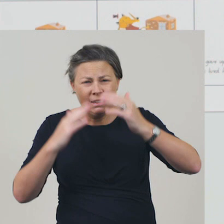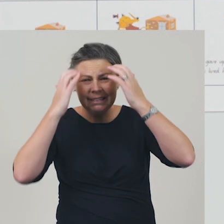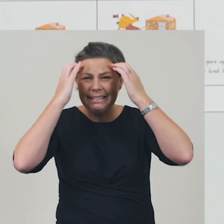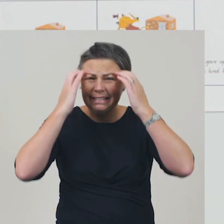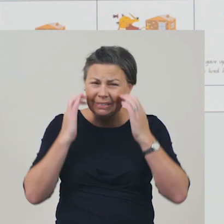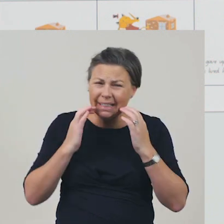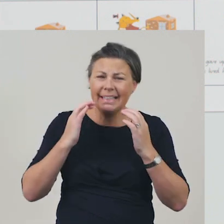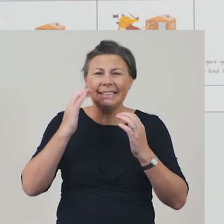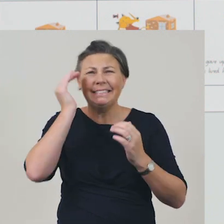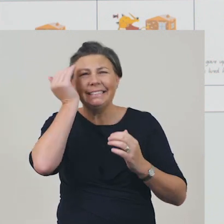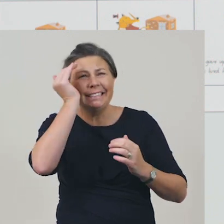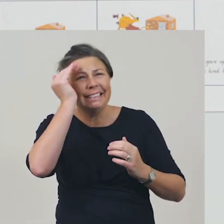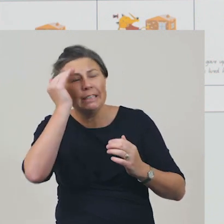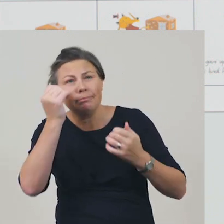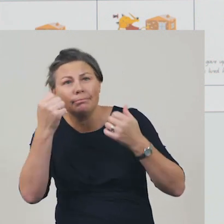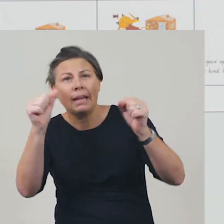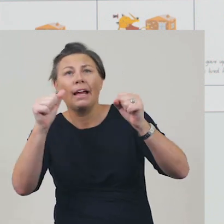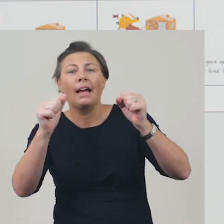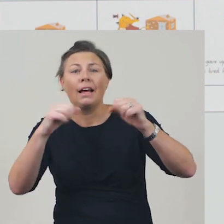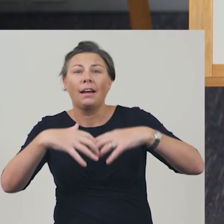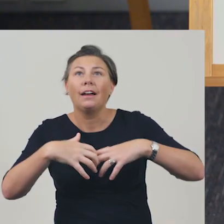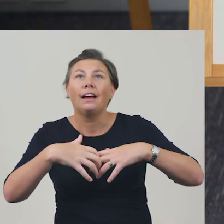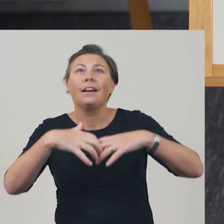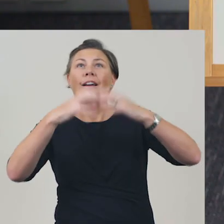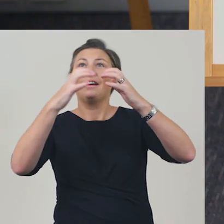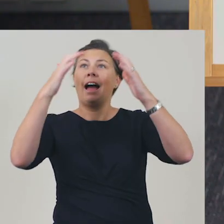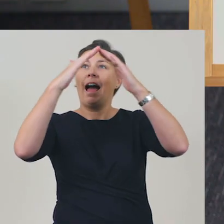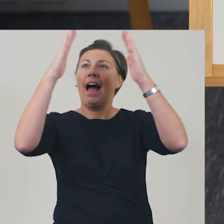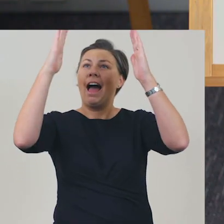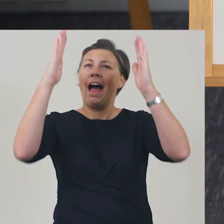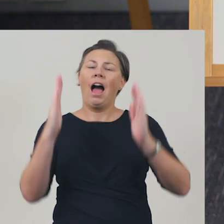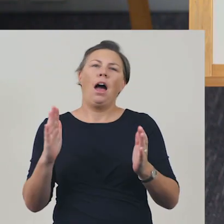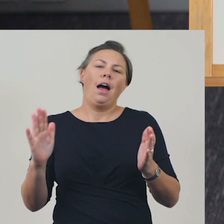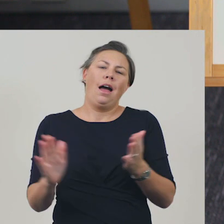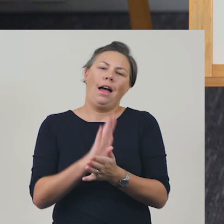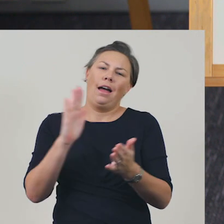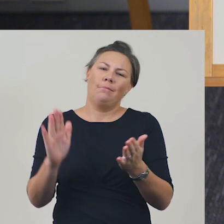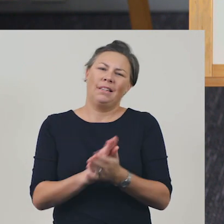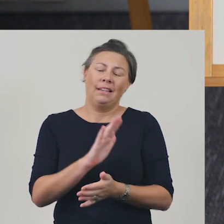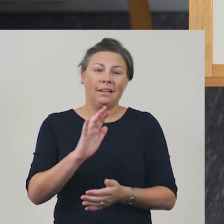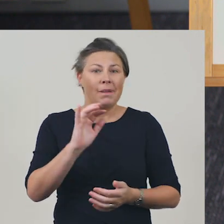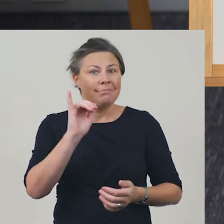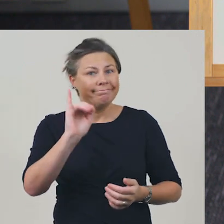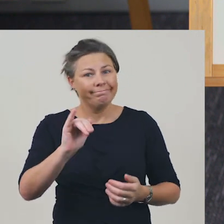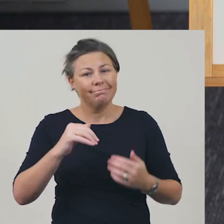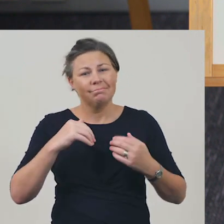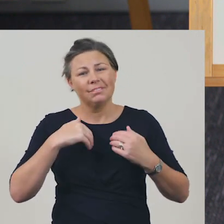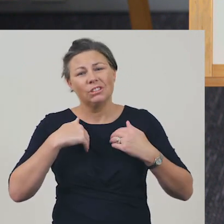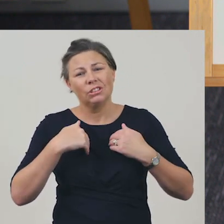but when she finished, she was very happy. She was so tired, she had to have a long nap.